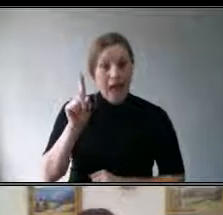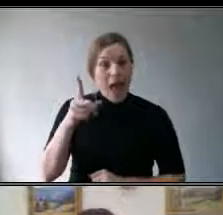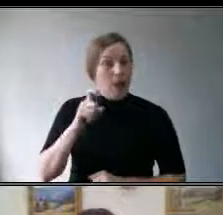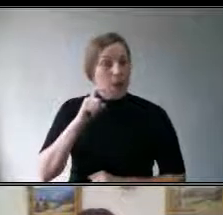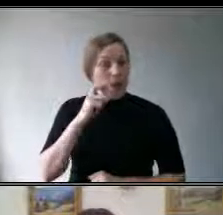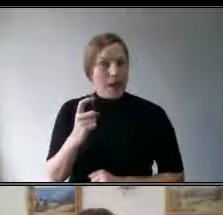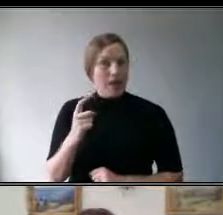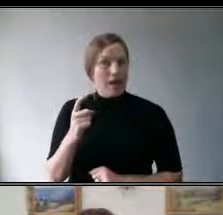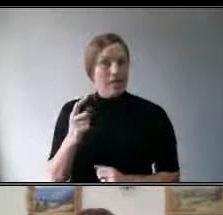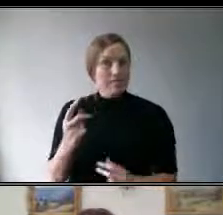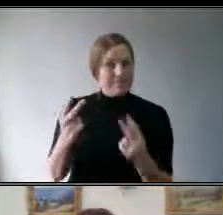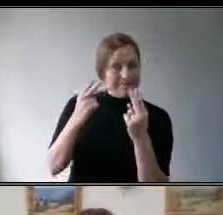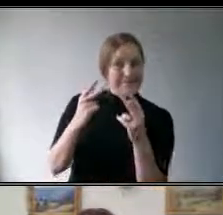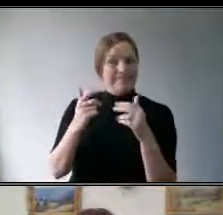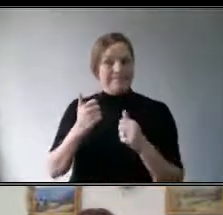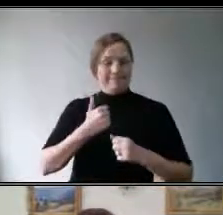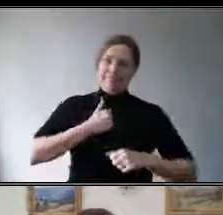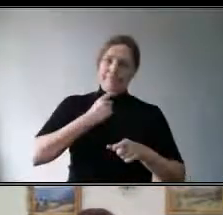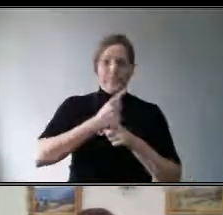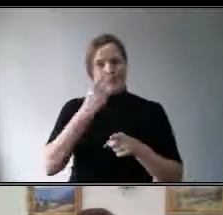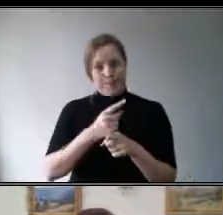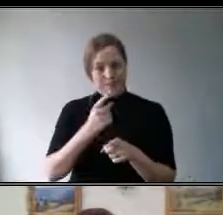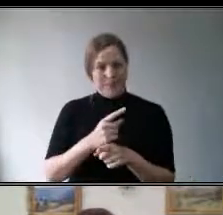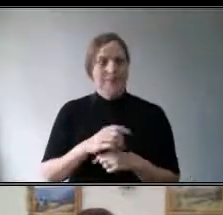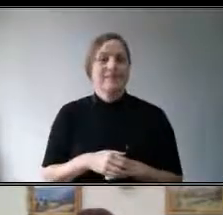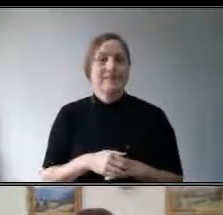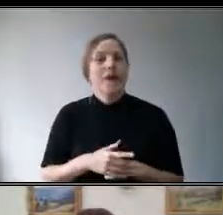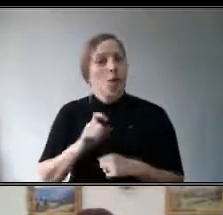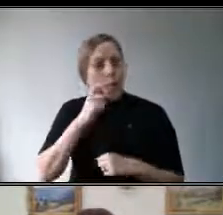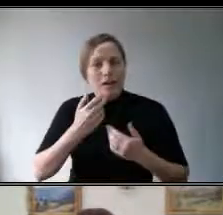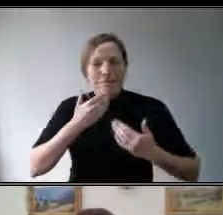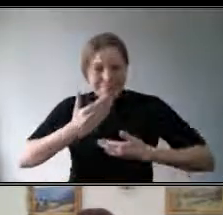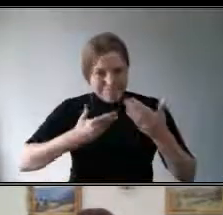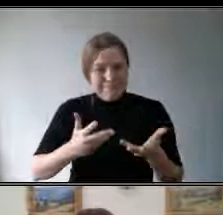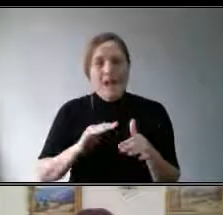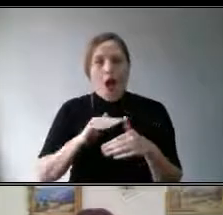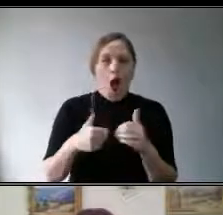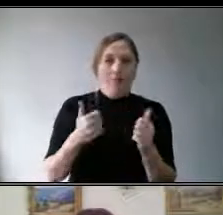little bit from me um with some sort of preamble about what this initiative is and then we're